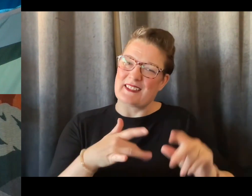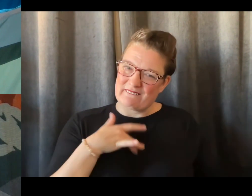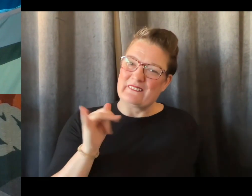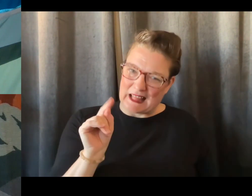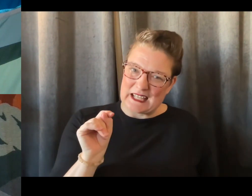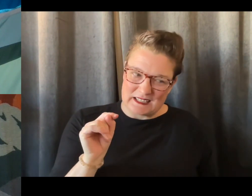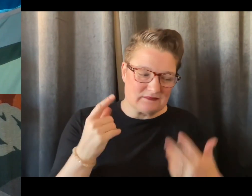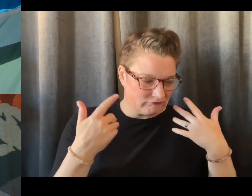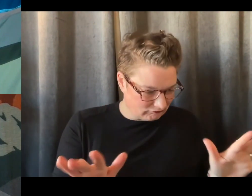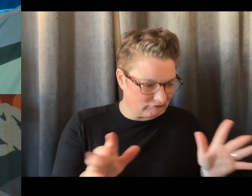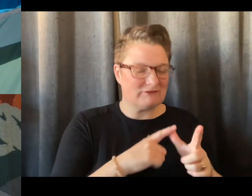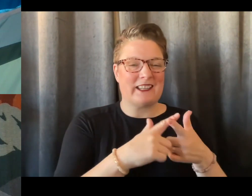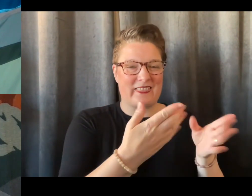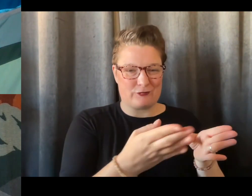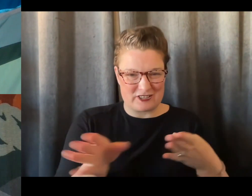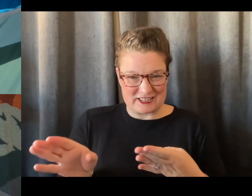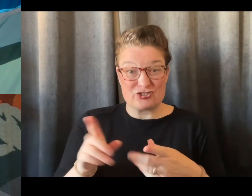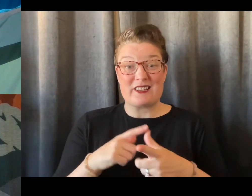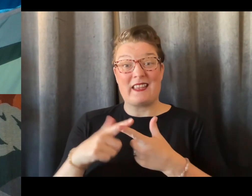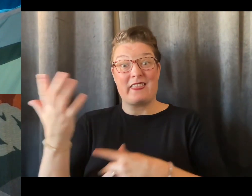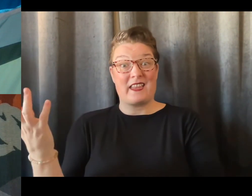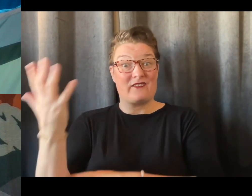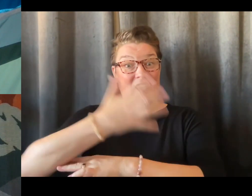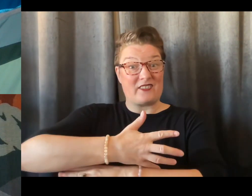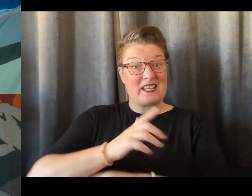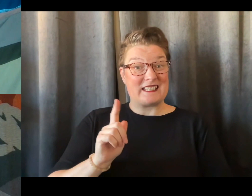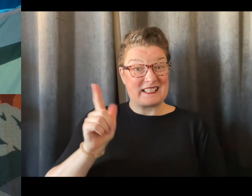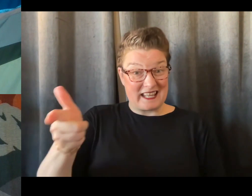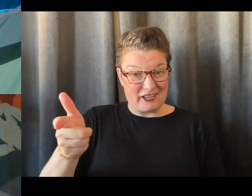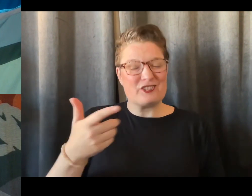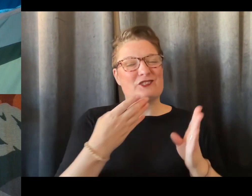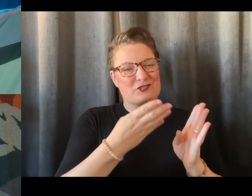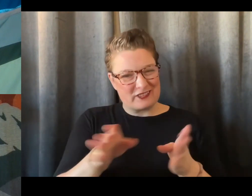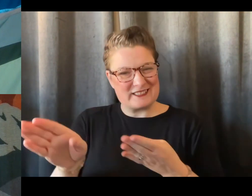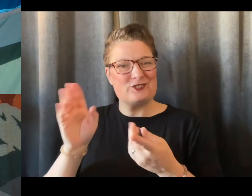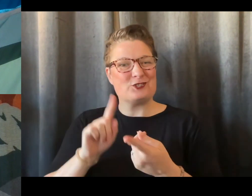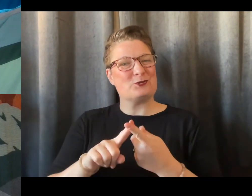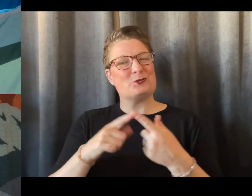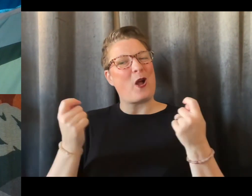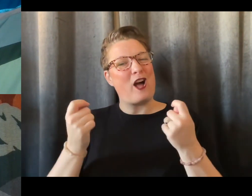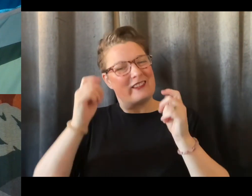And then five days later, transition towards this holiday of love, which is Tu B'Av.